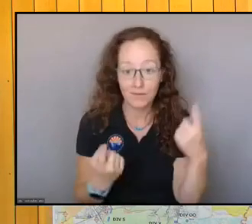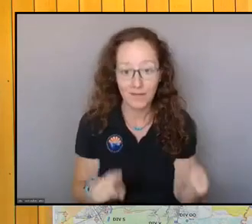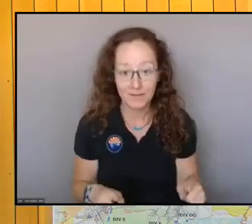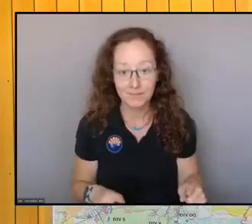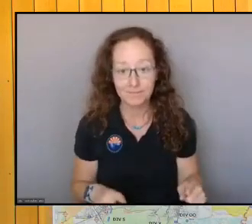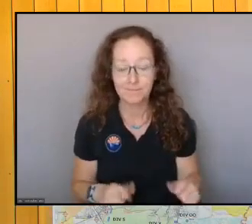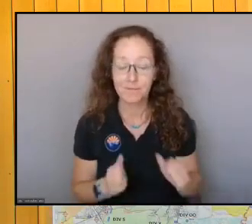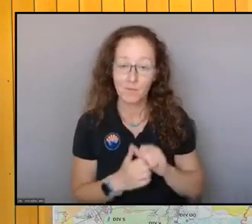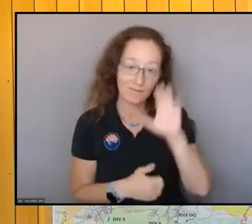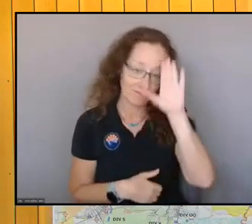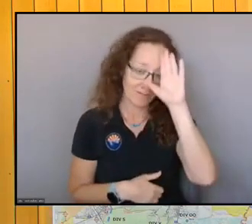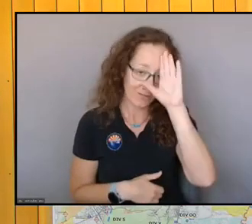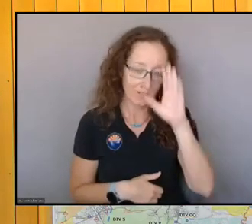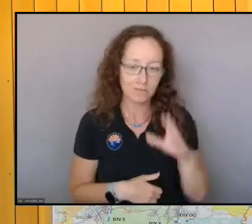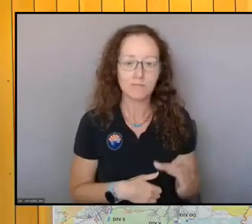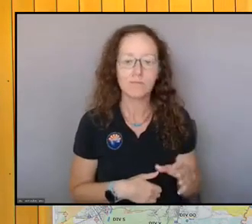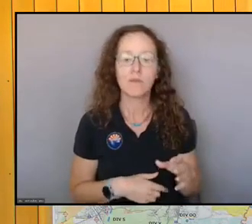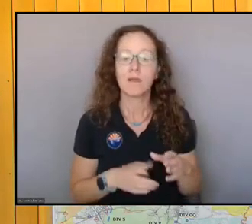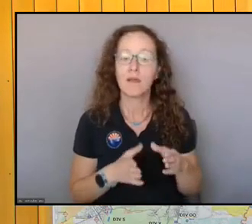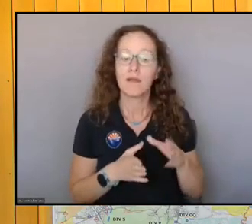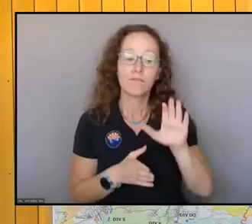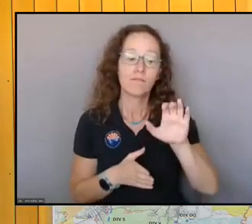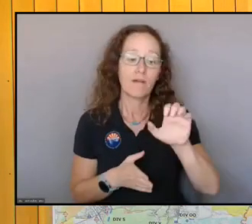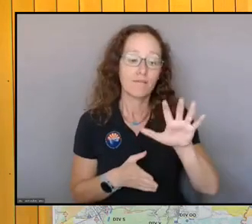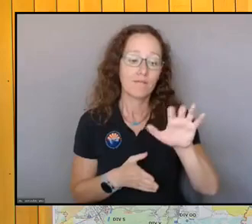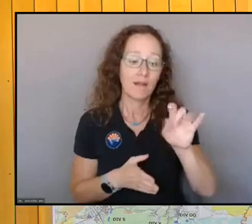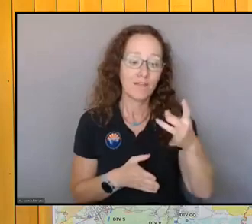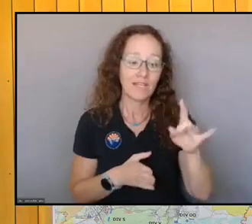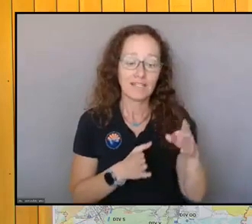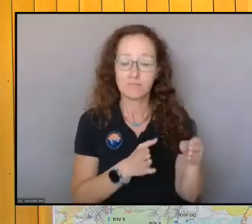SO MOVING ALONG THE 518, ALL THE WAY PAST MONASTERY,